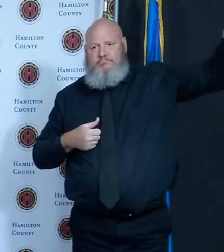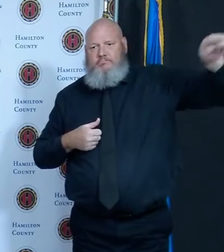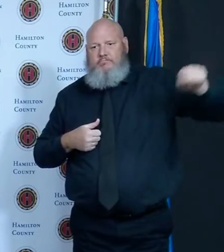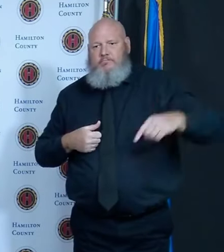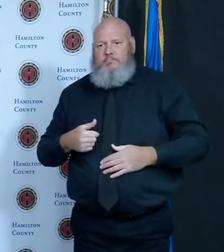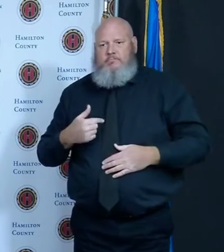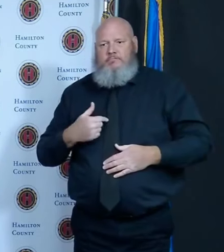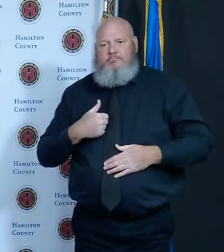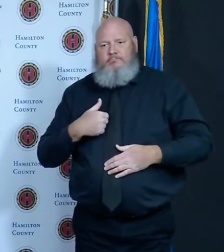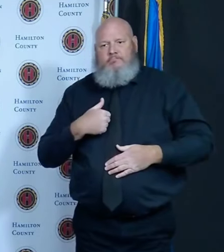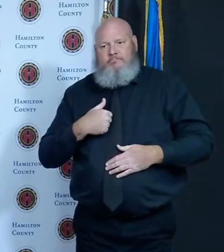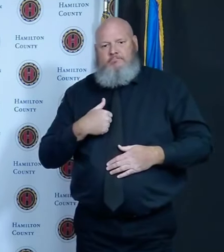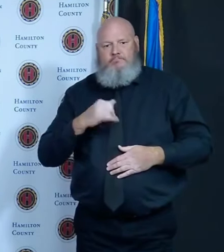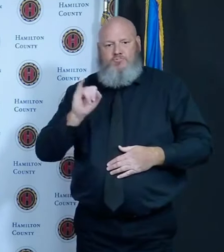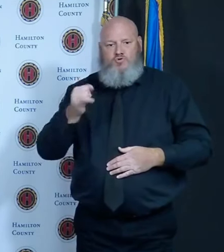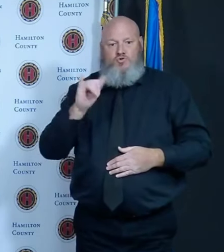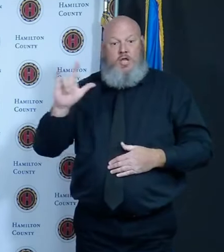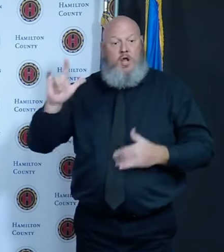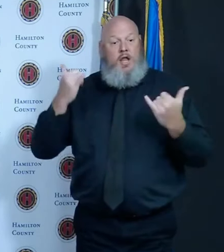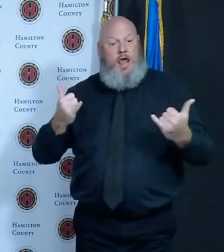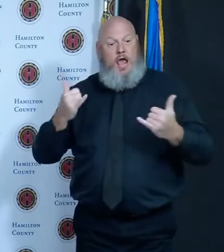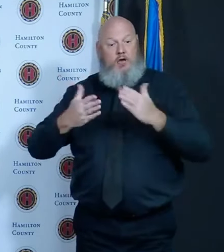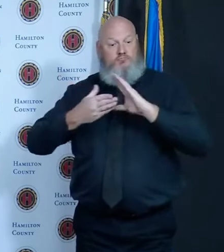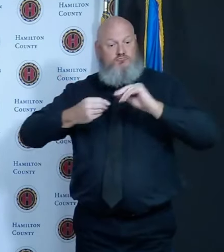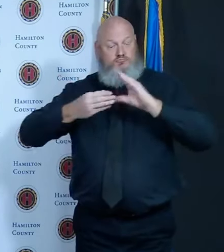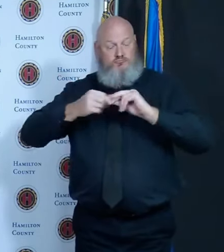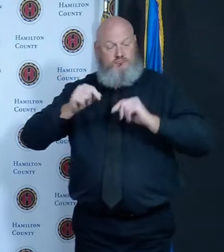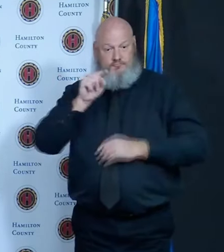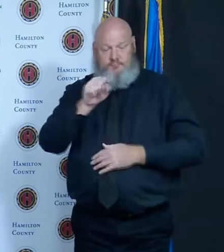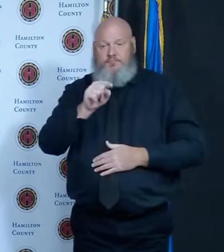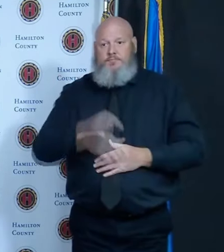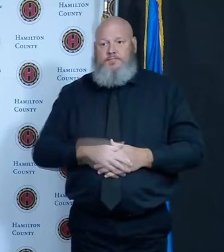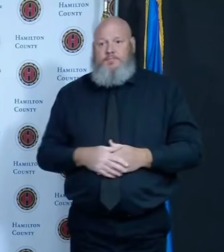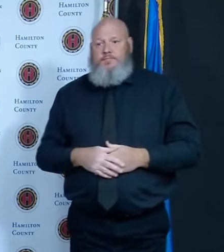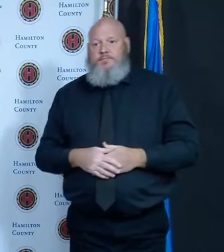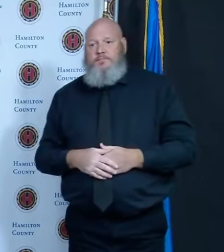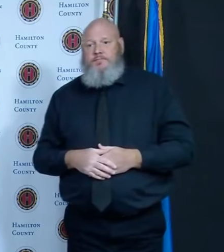efforts of the chamber to address some of the current needs of small businesses